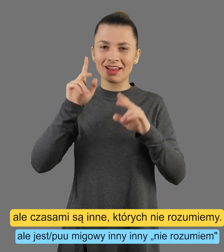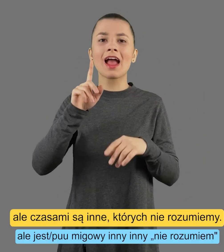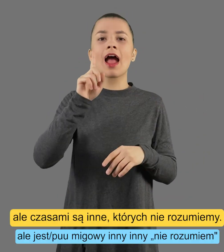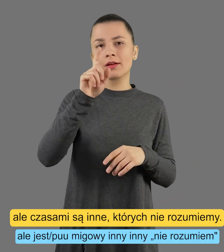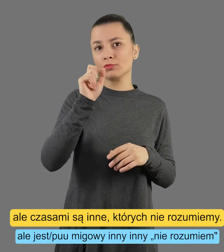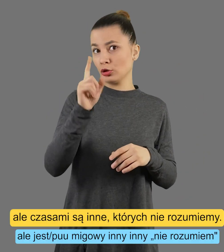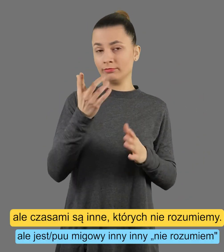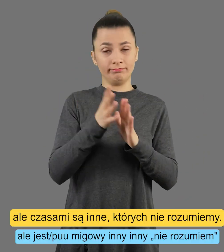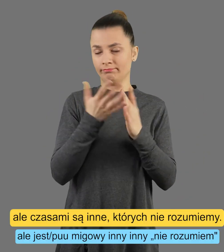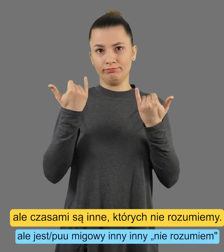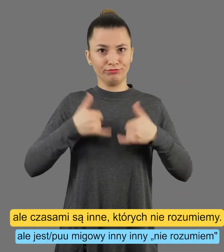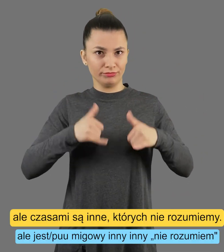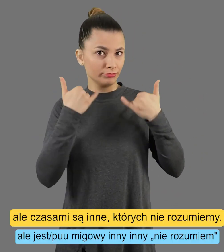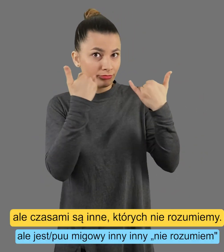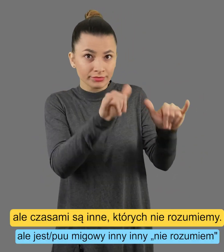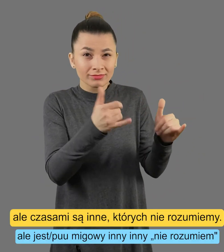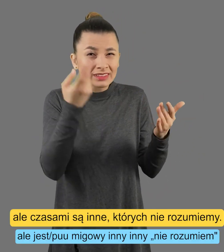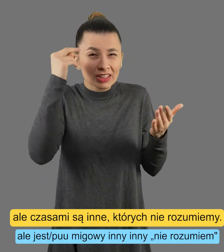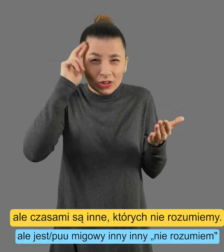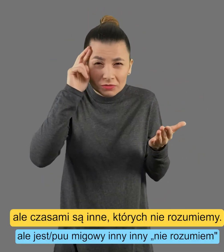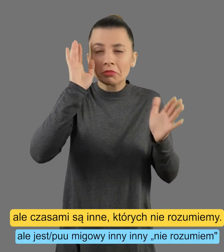but sometimes there are other signs that we don't understand.